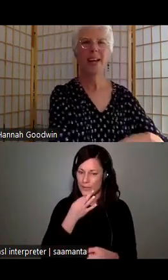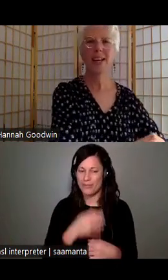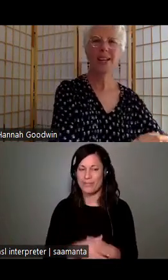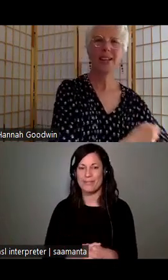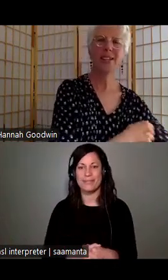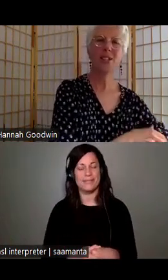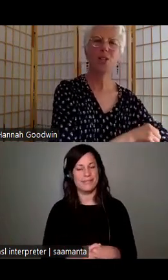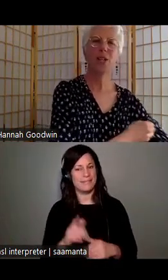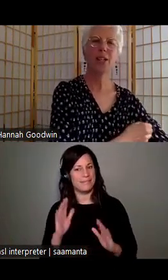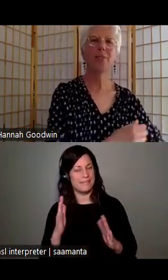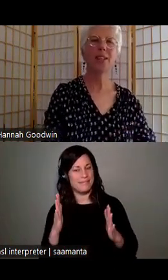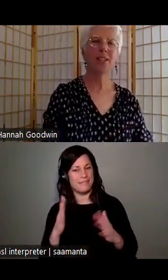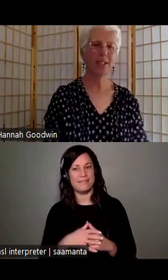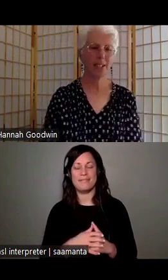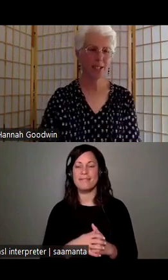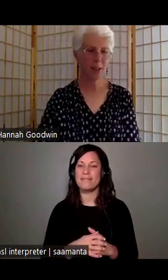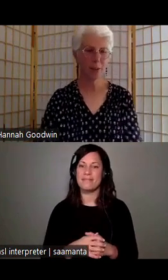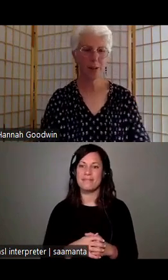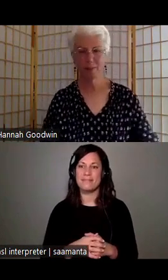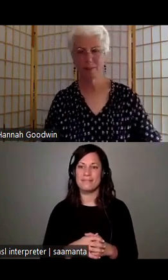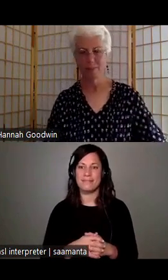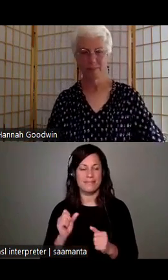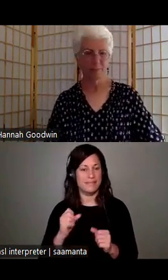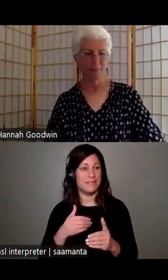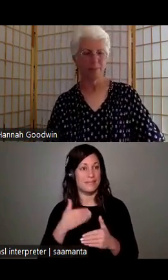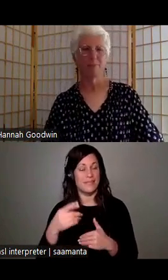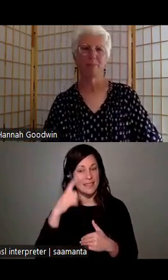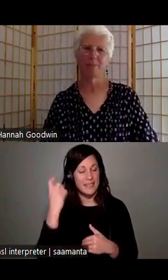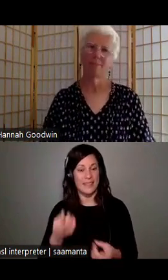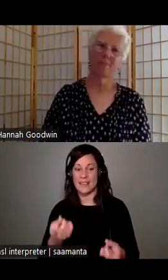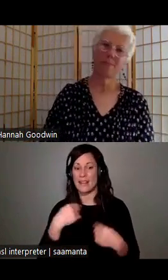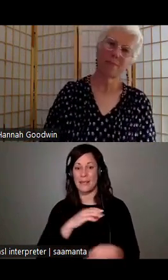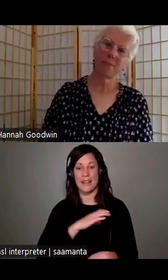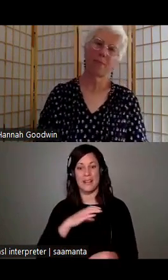Yay. SARAH: Yay. Cleveland, next summer, Come to Cleveland. We'll see you all there.